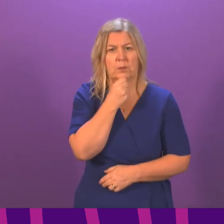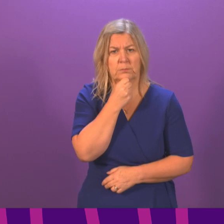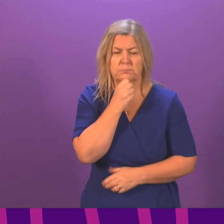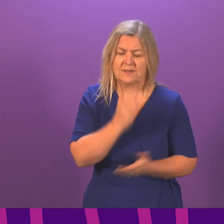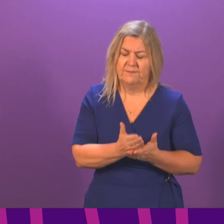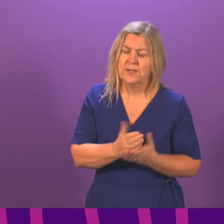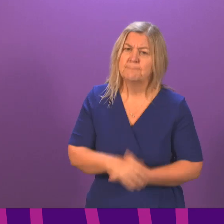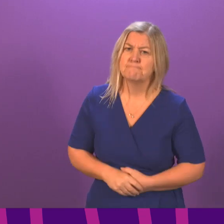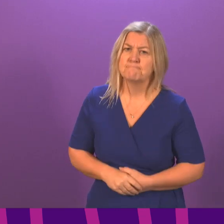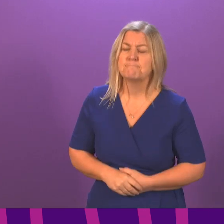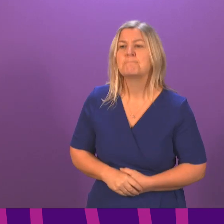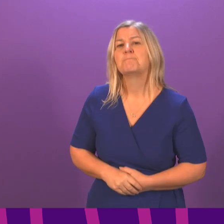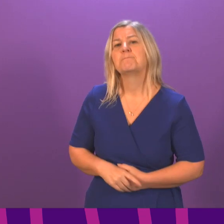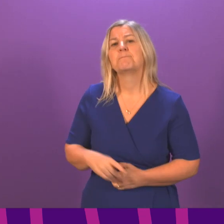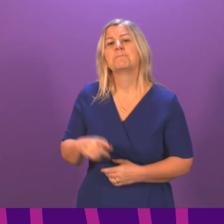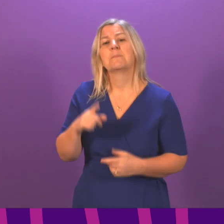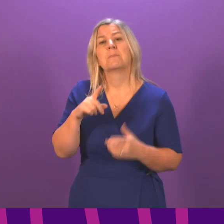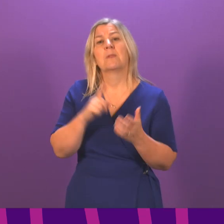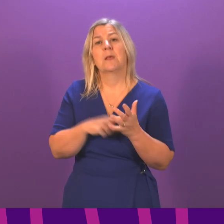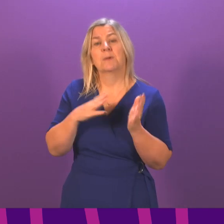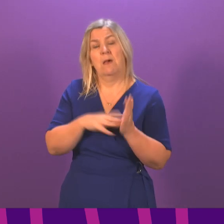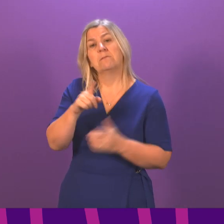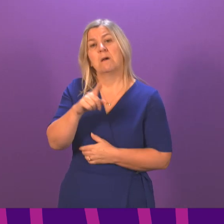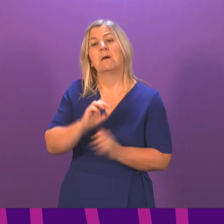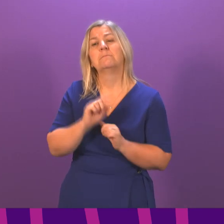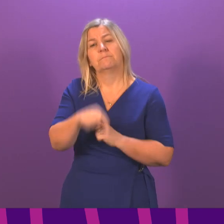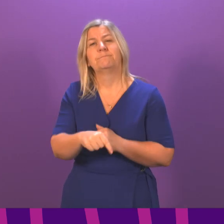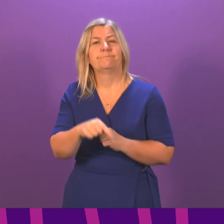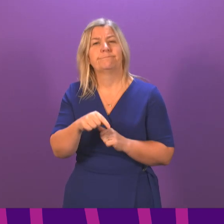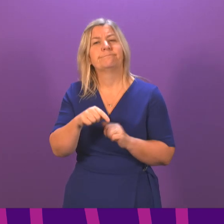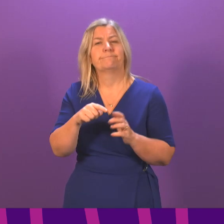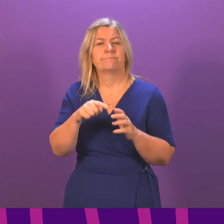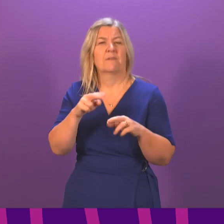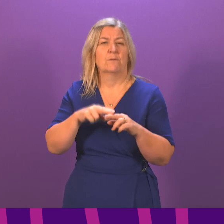Liam McArthur (Orkney Islands) (LD): The First Minister will be aware that arrangements